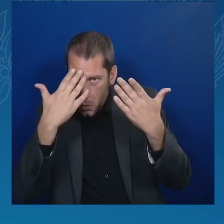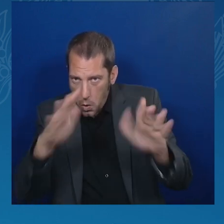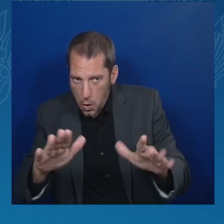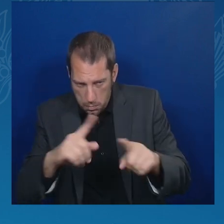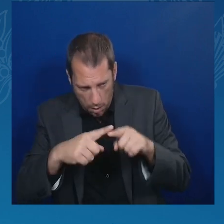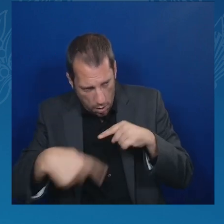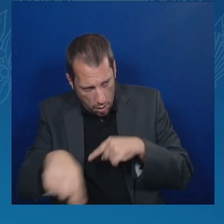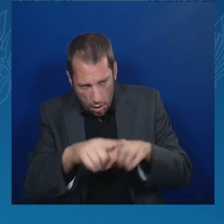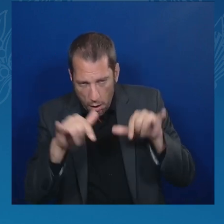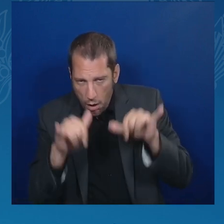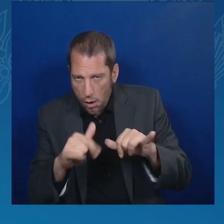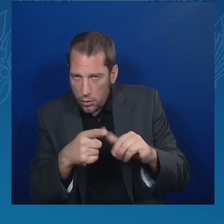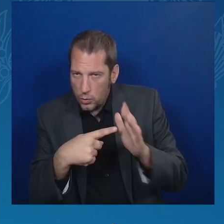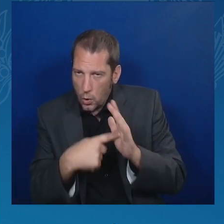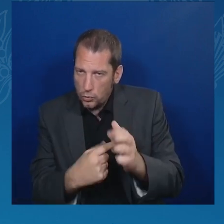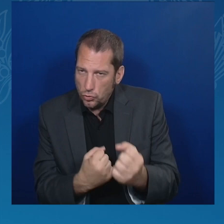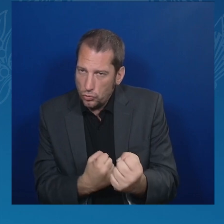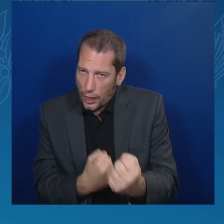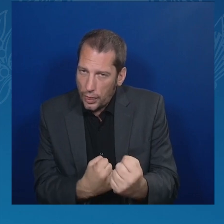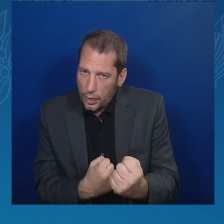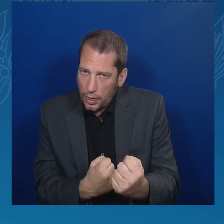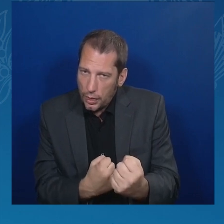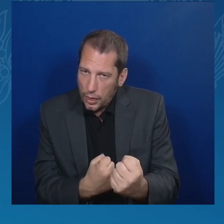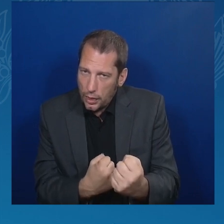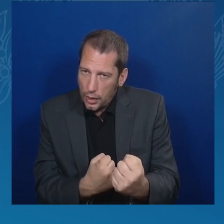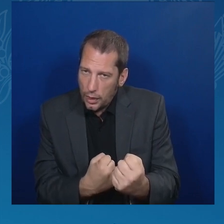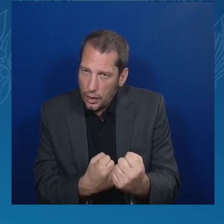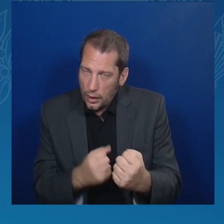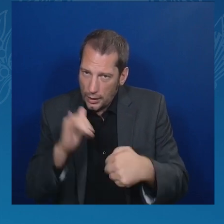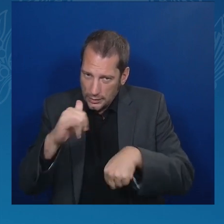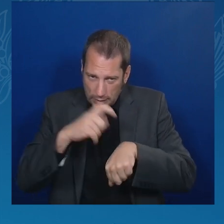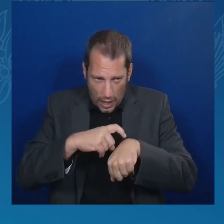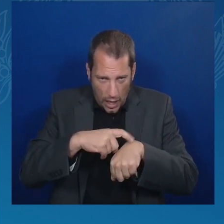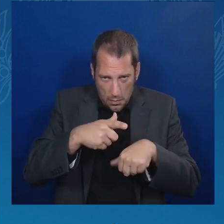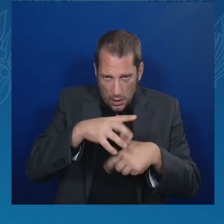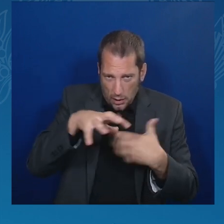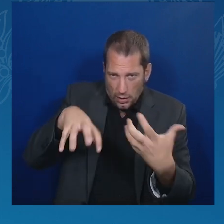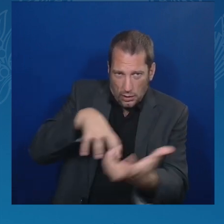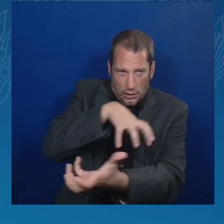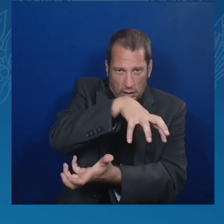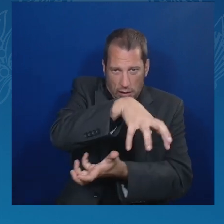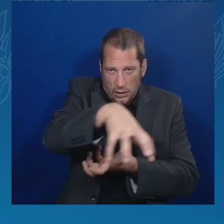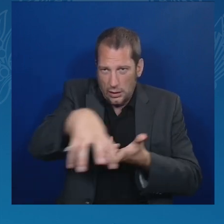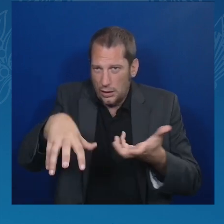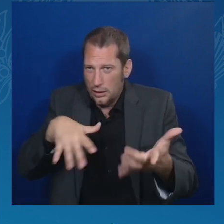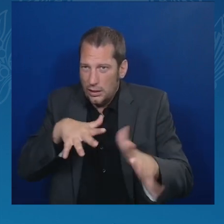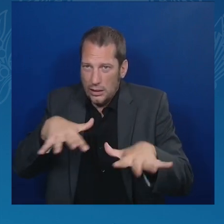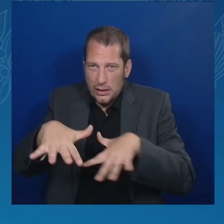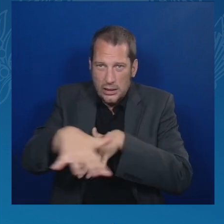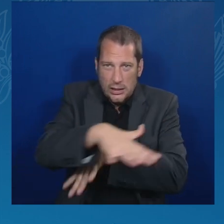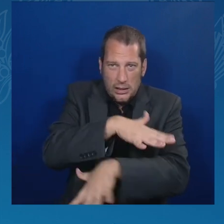moments where we don't know where things are going to end up really do reveal the strong among us, the leaders among us.